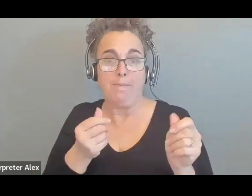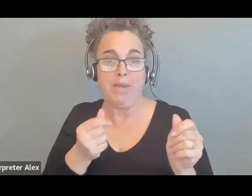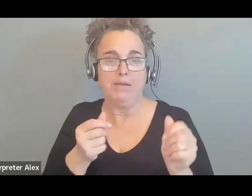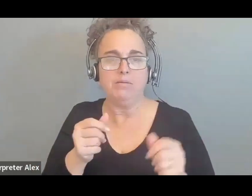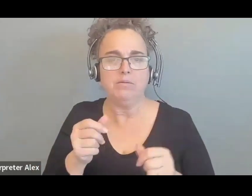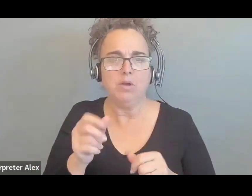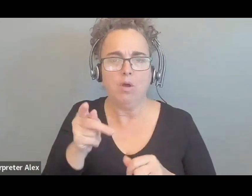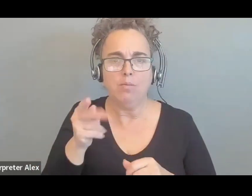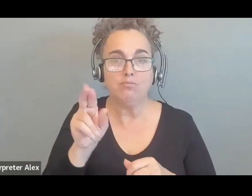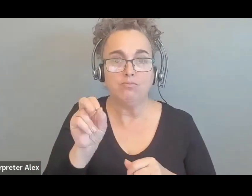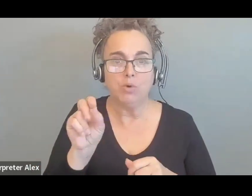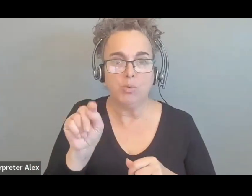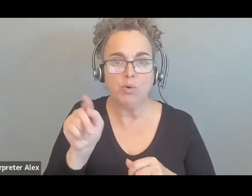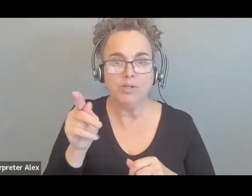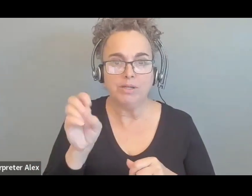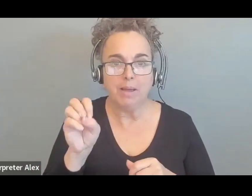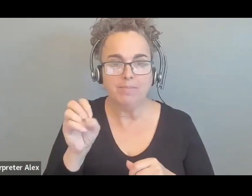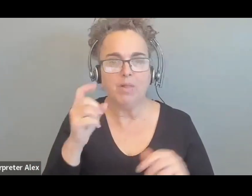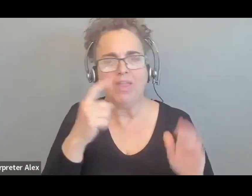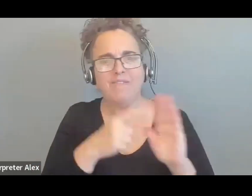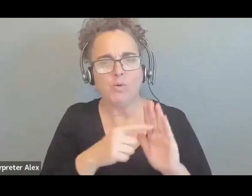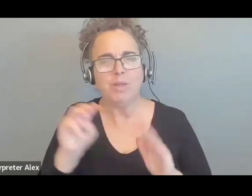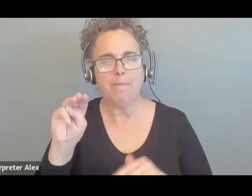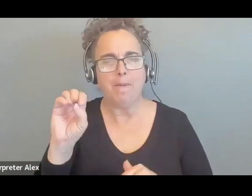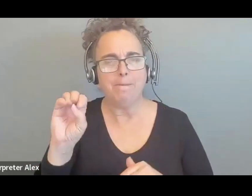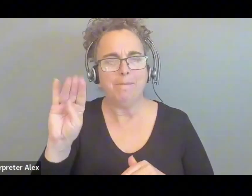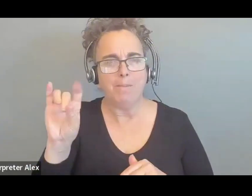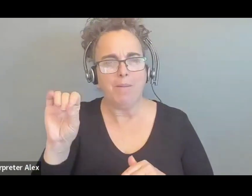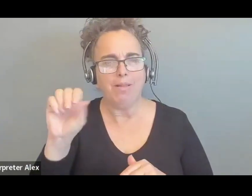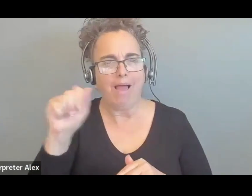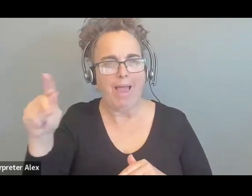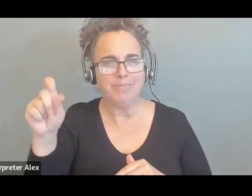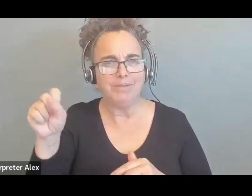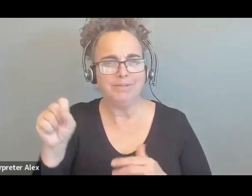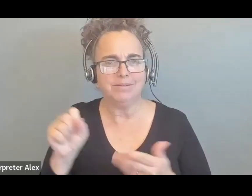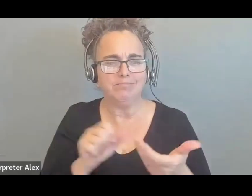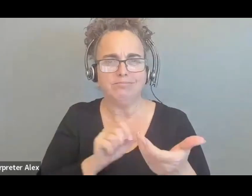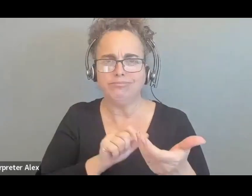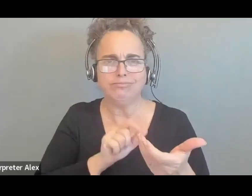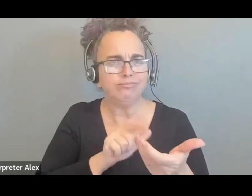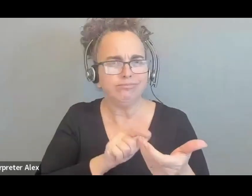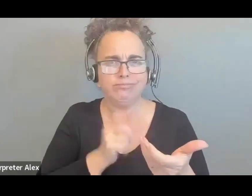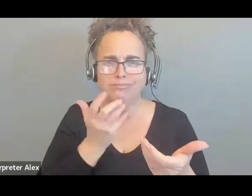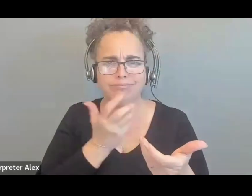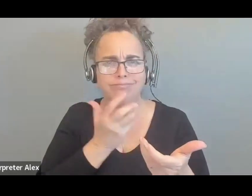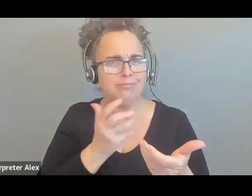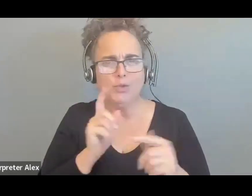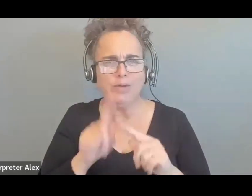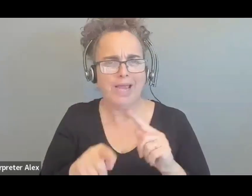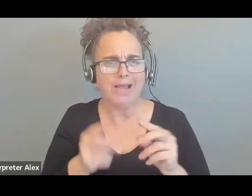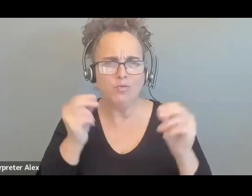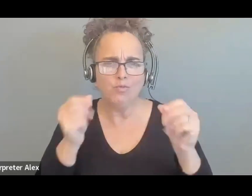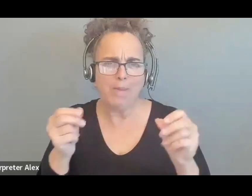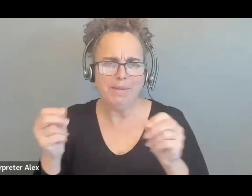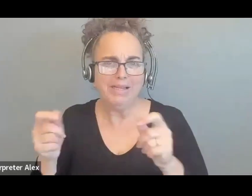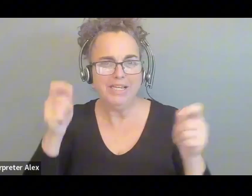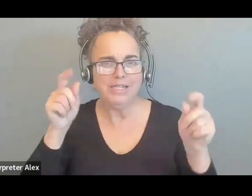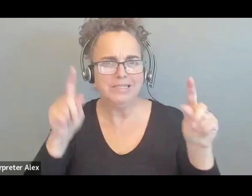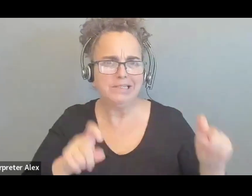For example, with mobile apps, it's hard to rapidly test changes